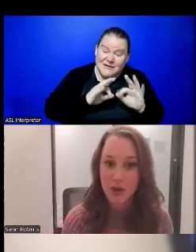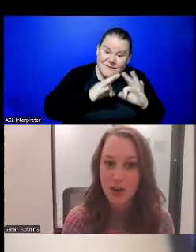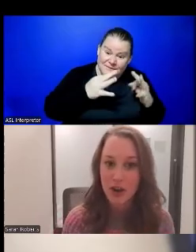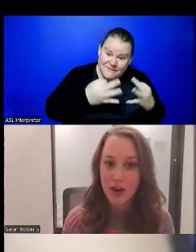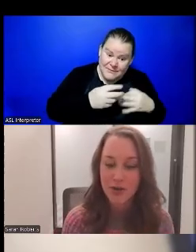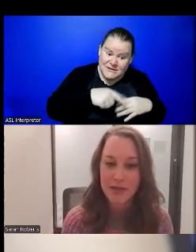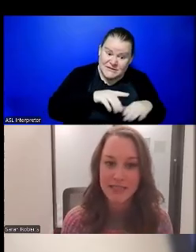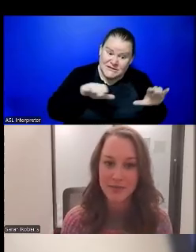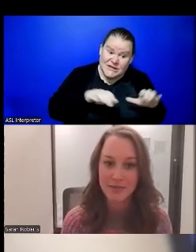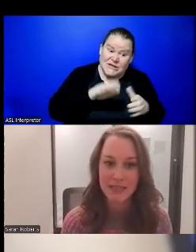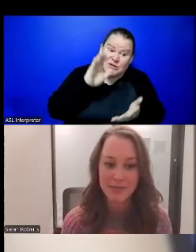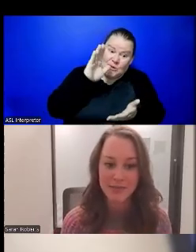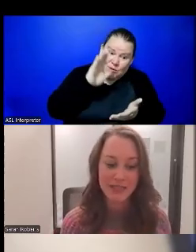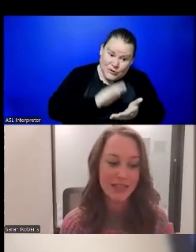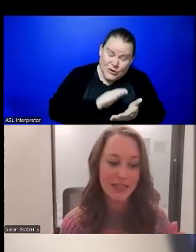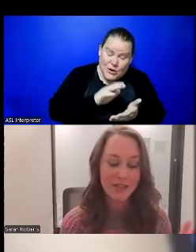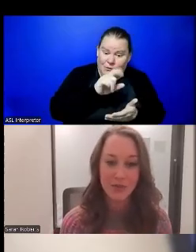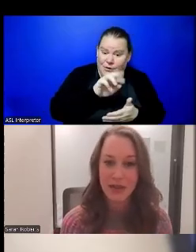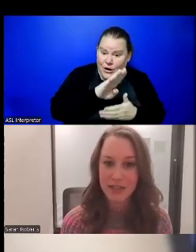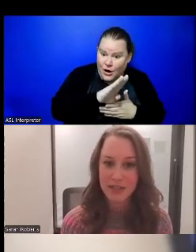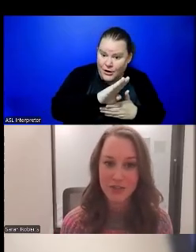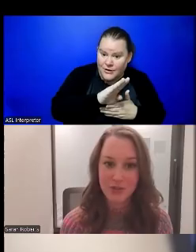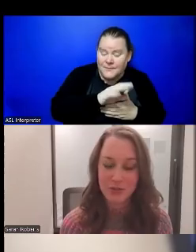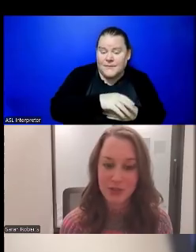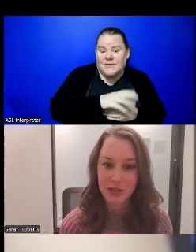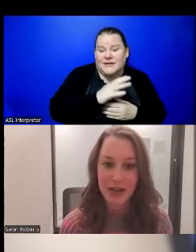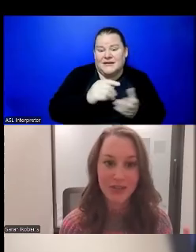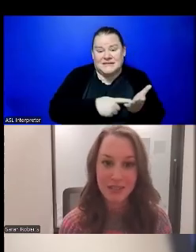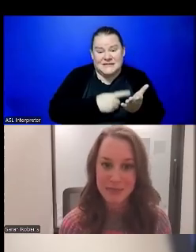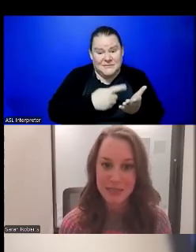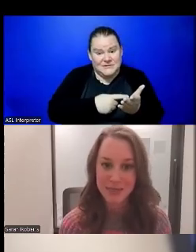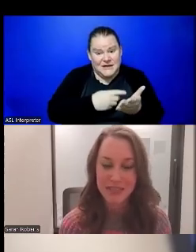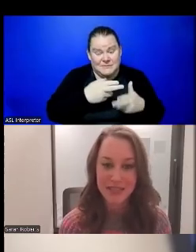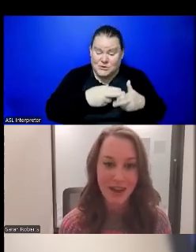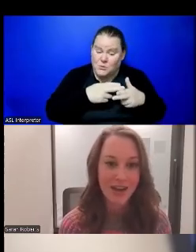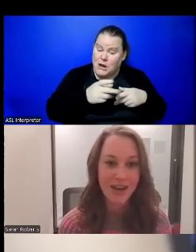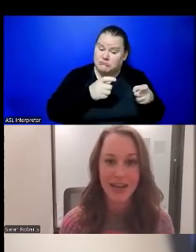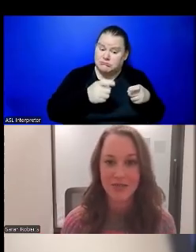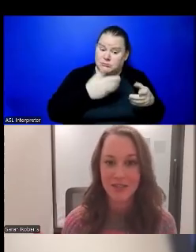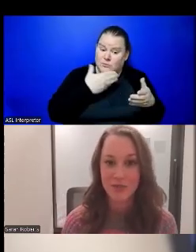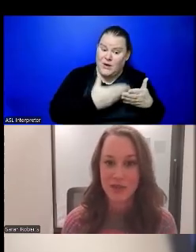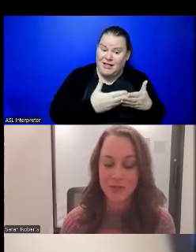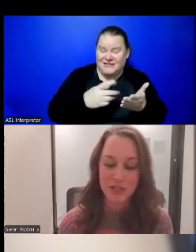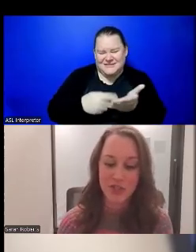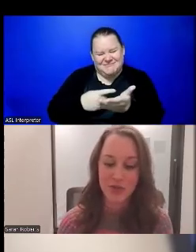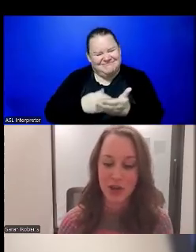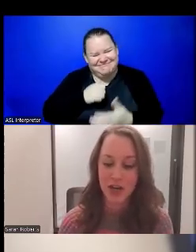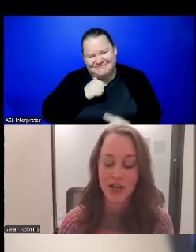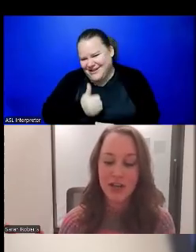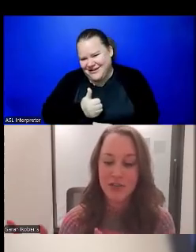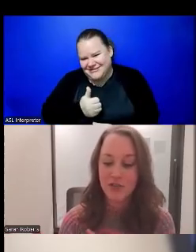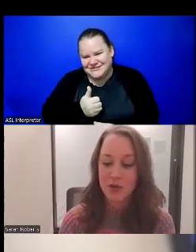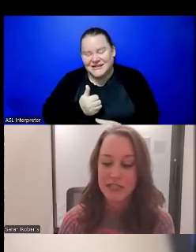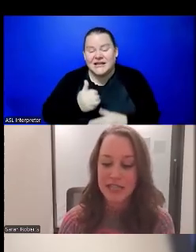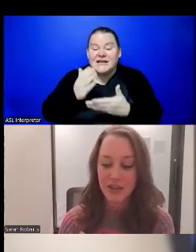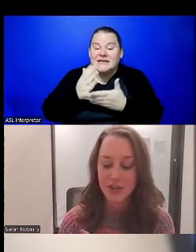lower carb, and sometimes the weight is controlled really well. Sometimes it's not. I have some families who are focusing